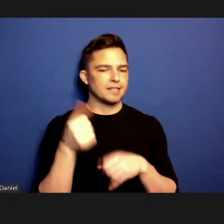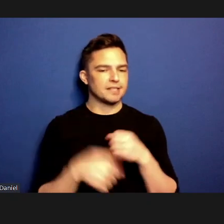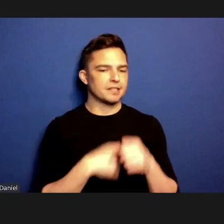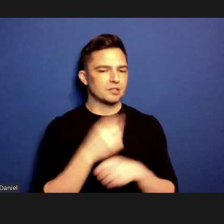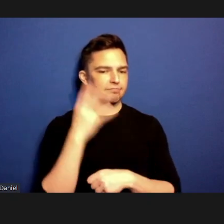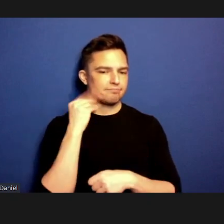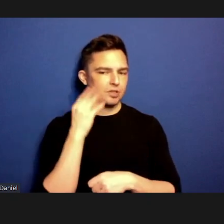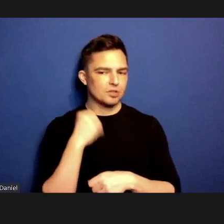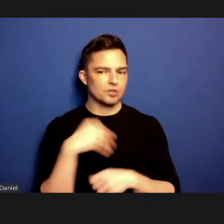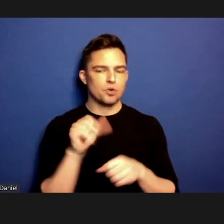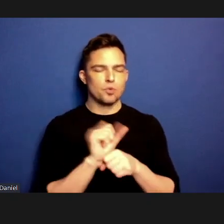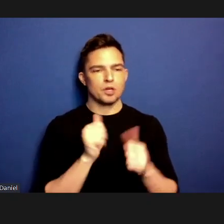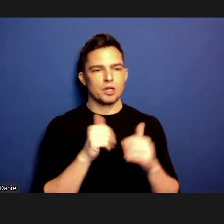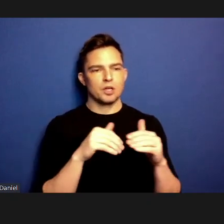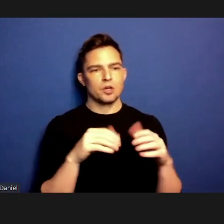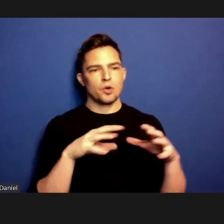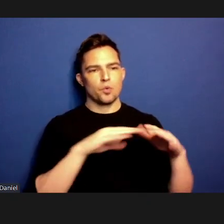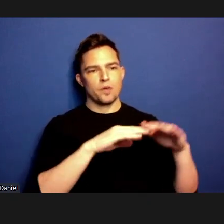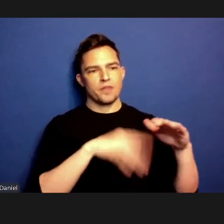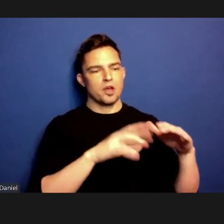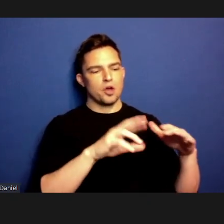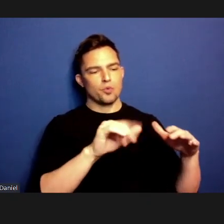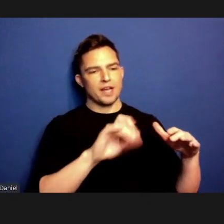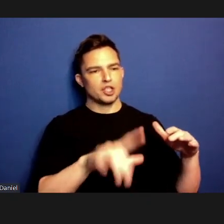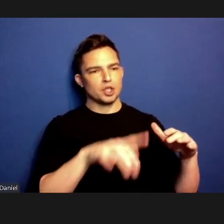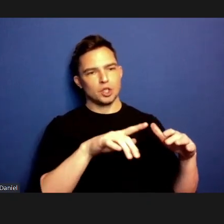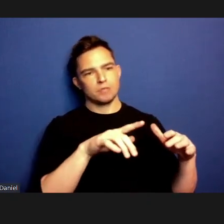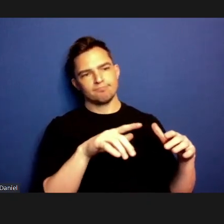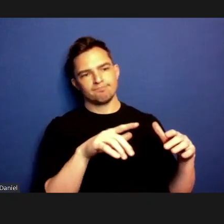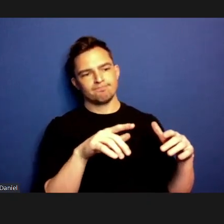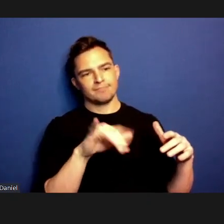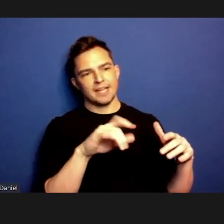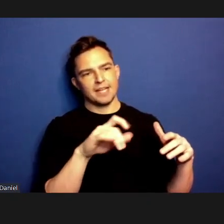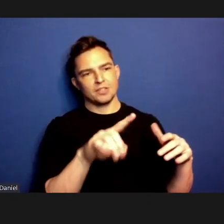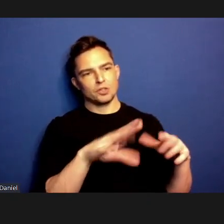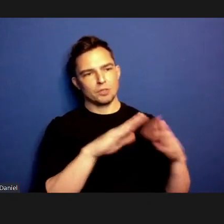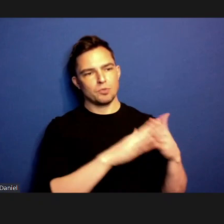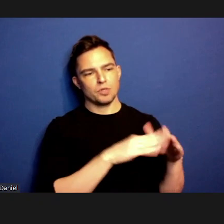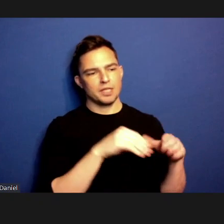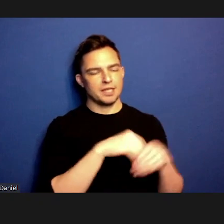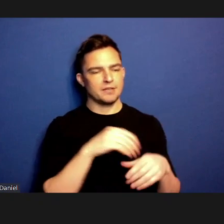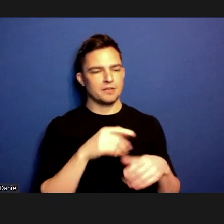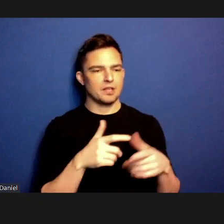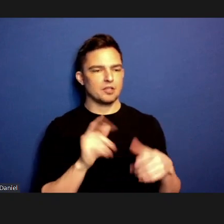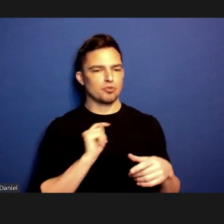racialized communities across the greater Toronto area. First as a youth programmer,